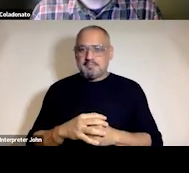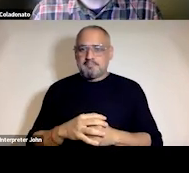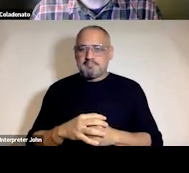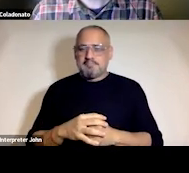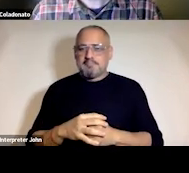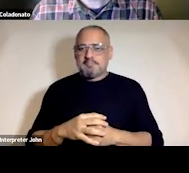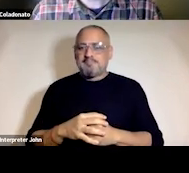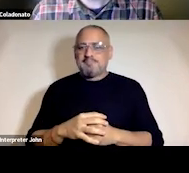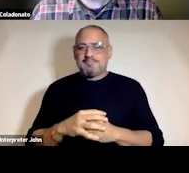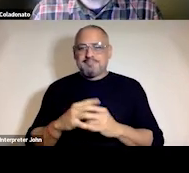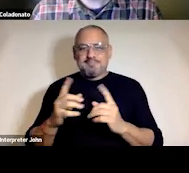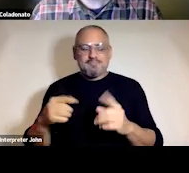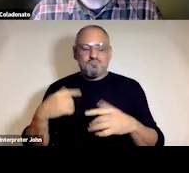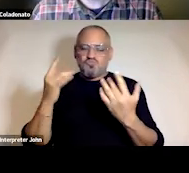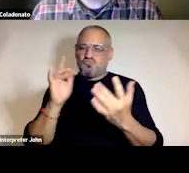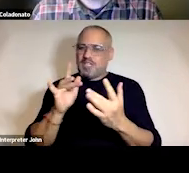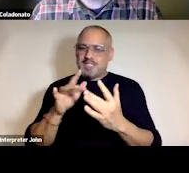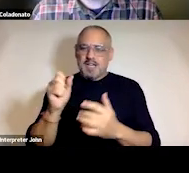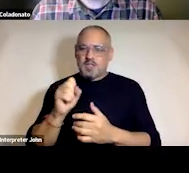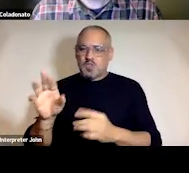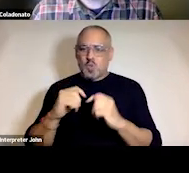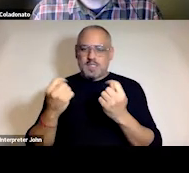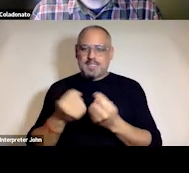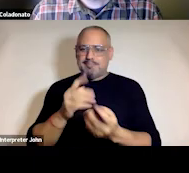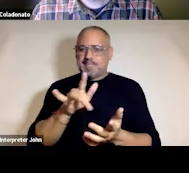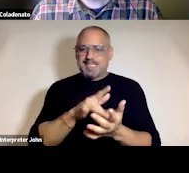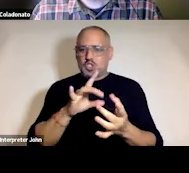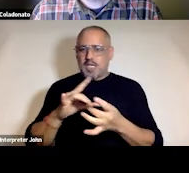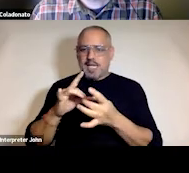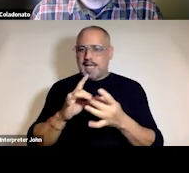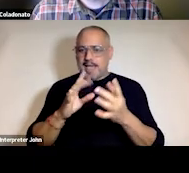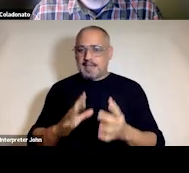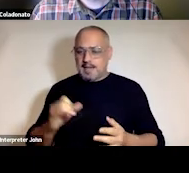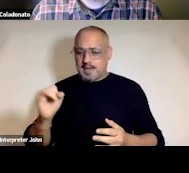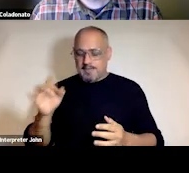As always, reach out to your SOAR TA Center Liaisons if anything pops up for you.